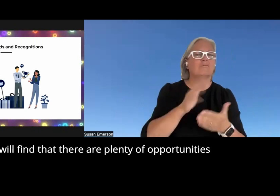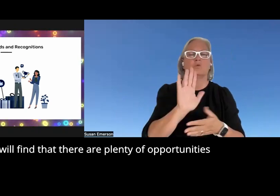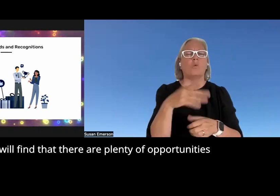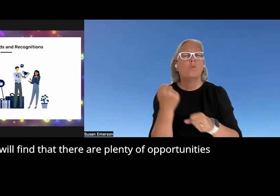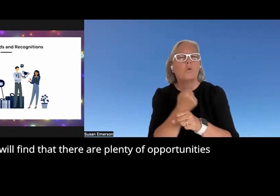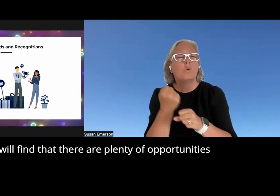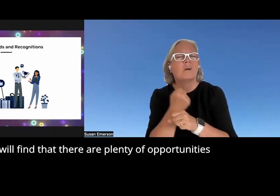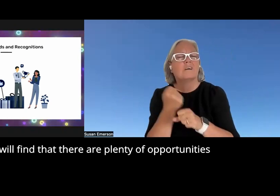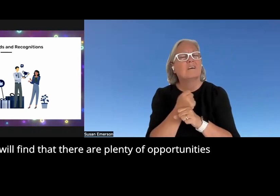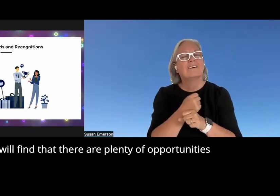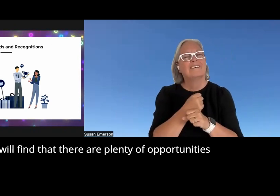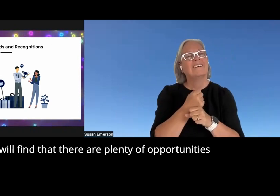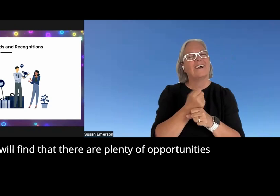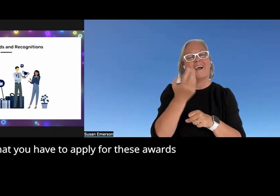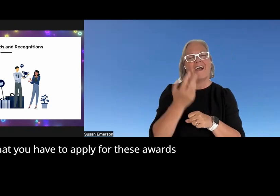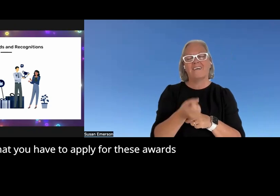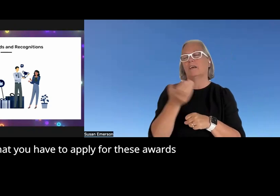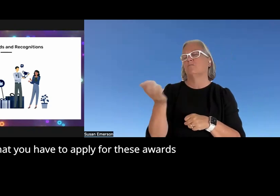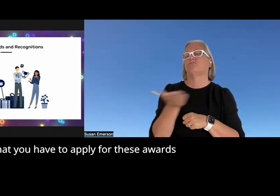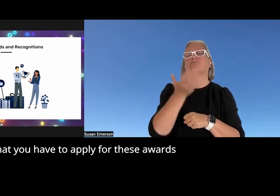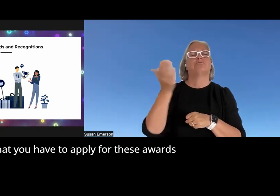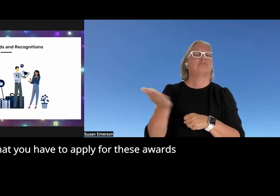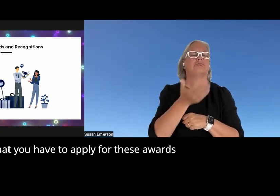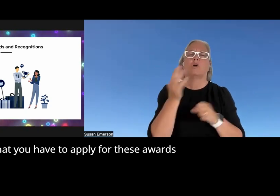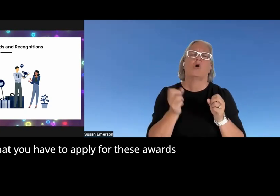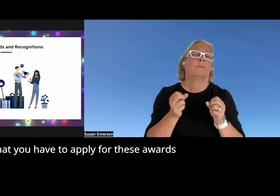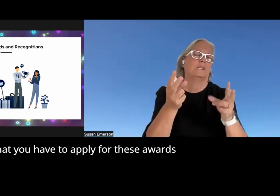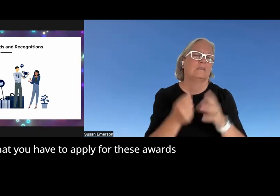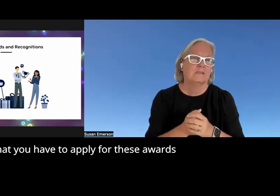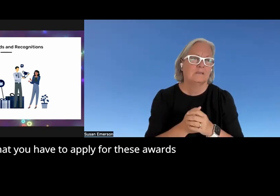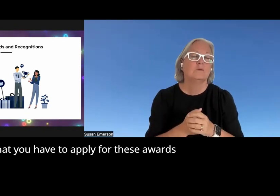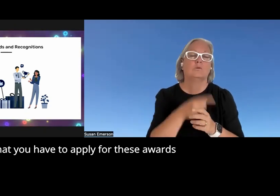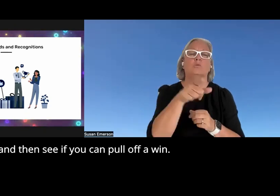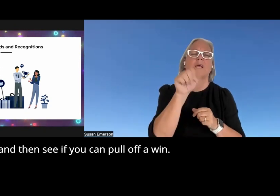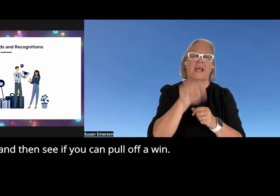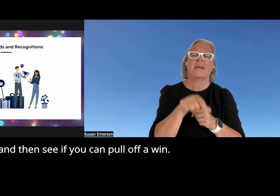find that there are plenty of opportunities that you have to apply for these Awards and then see